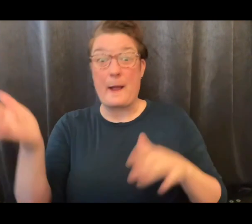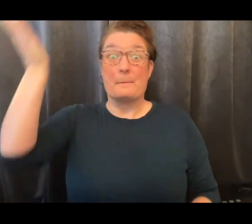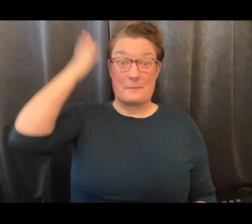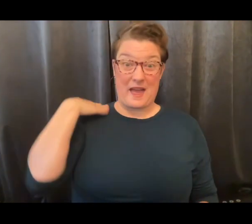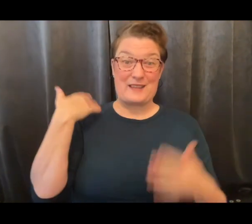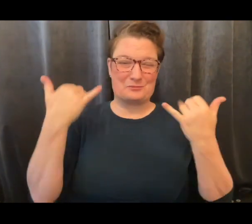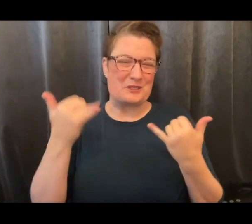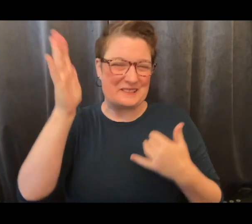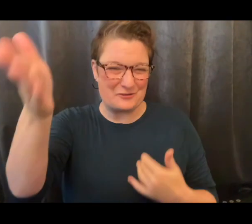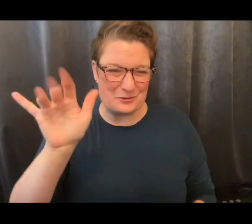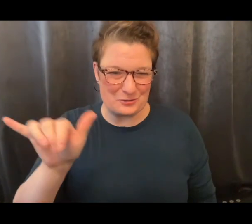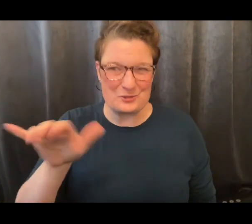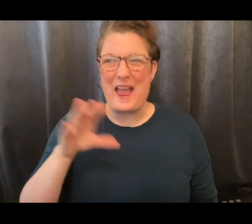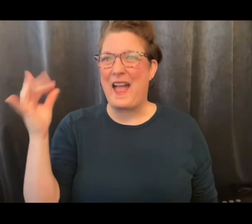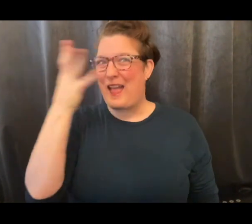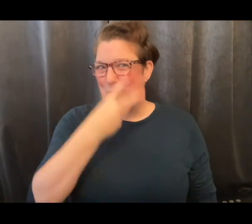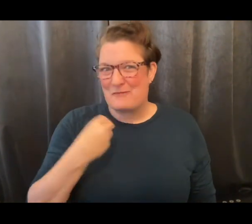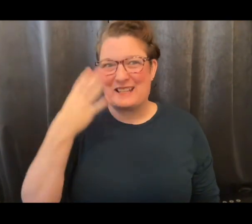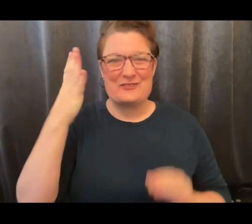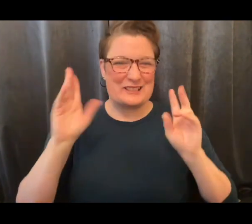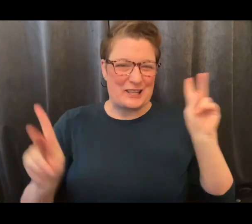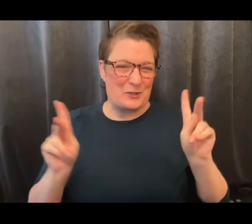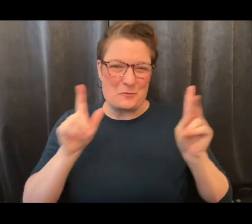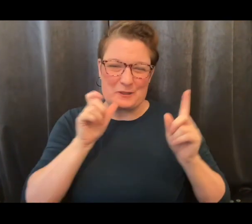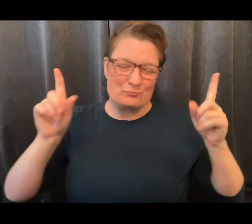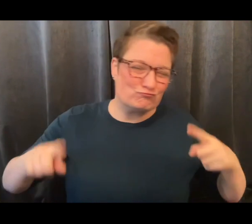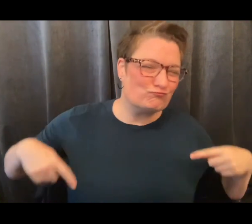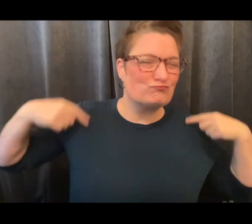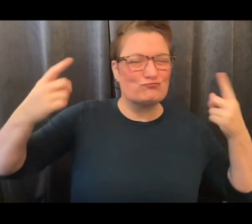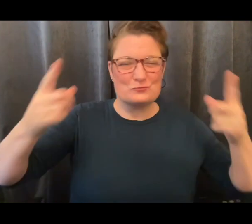and the magnificent humans who have been dreaming of a just world for millennia.